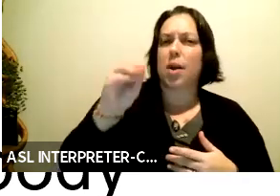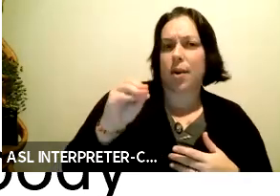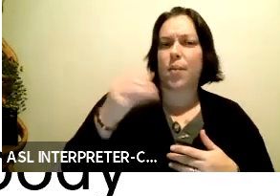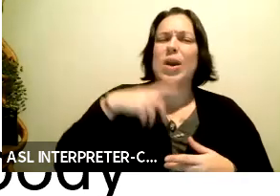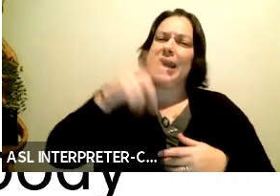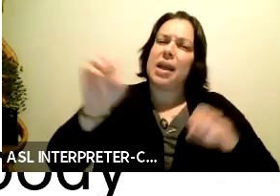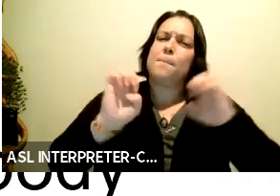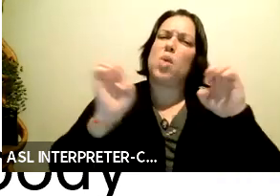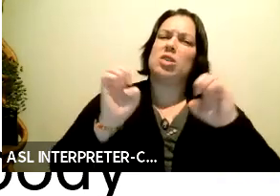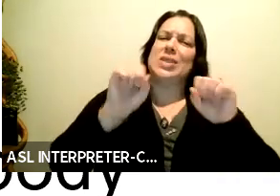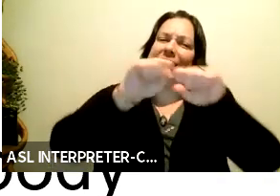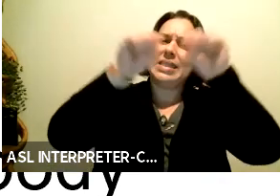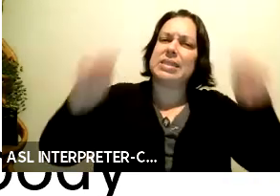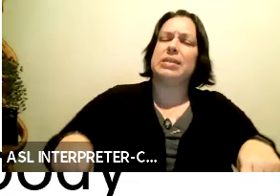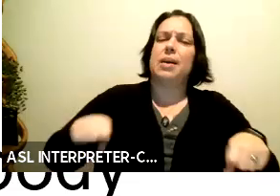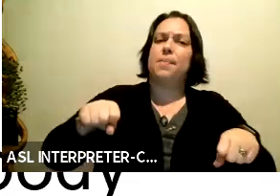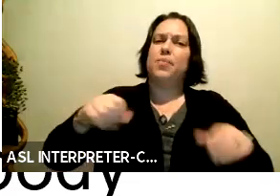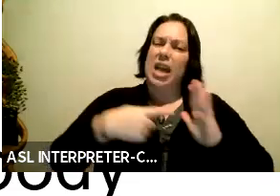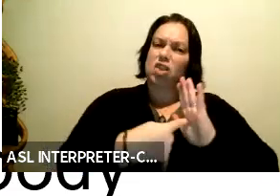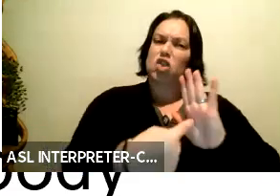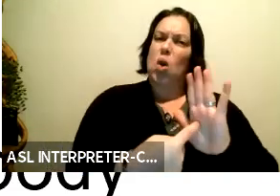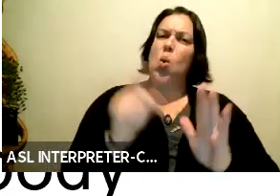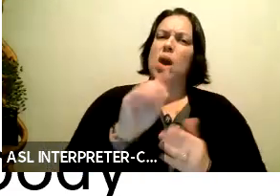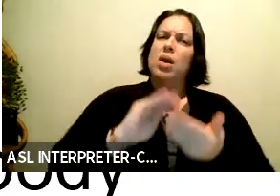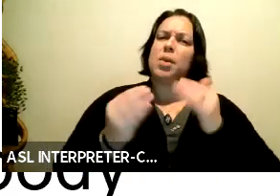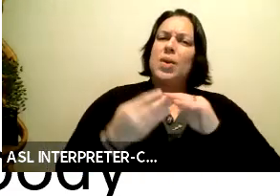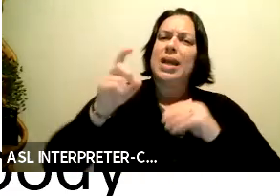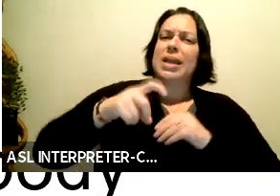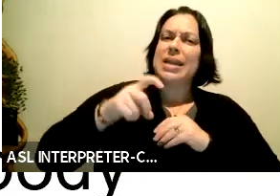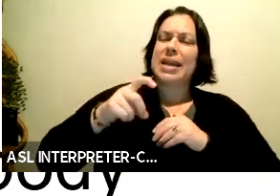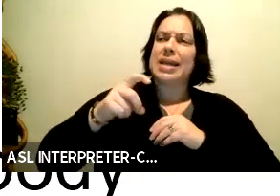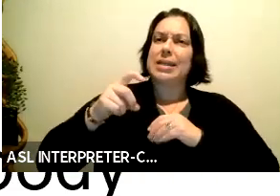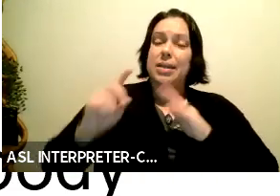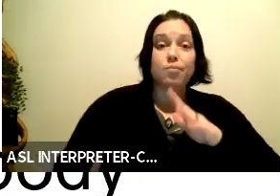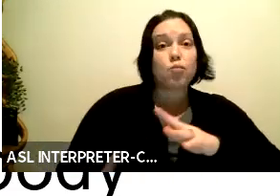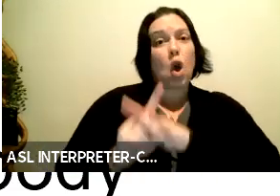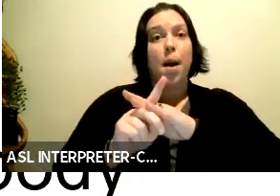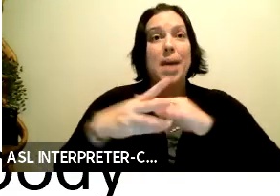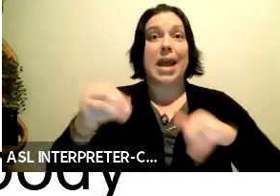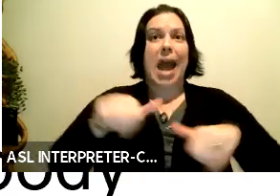flex with where these community needs come up and are addressed. Wouldn't it be wonderful if C MIST